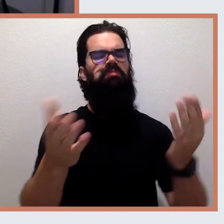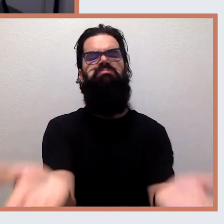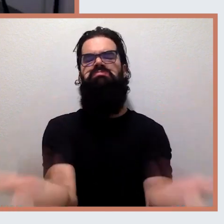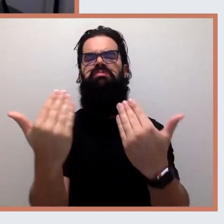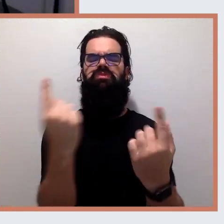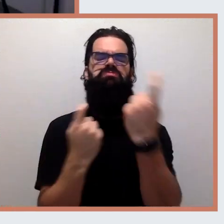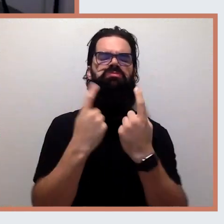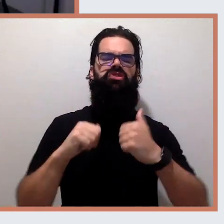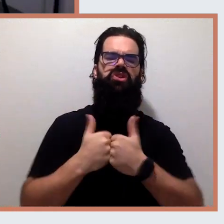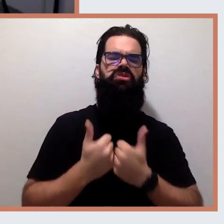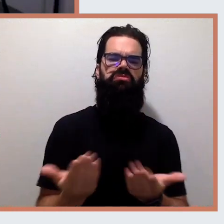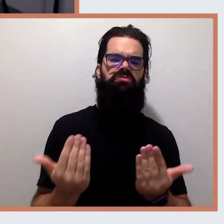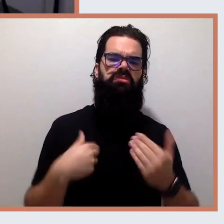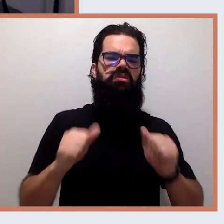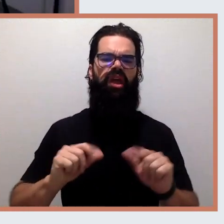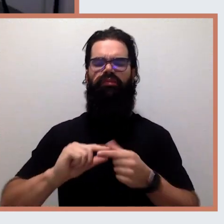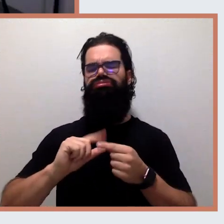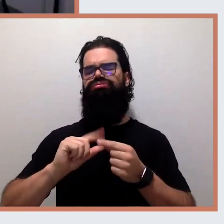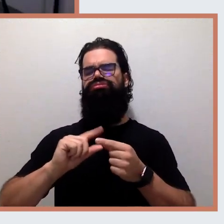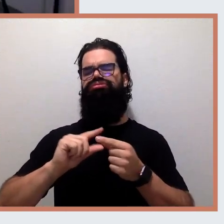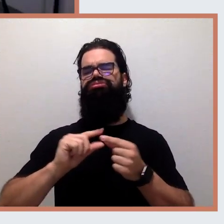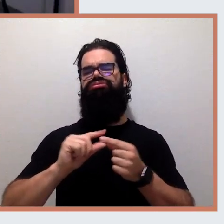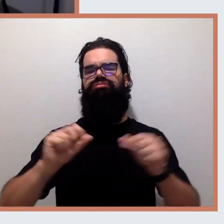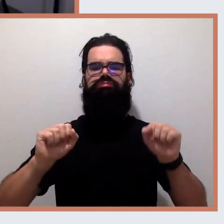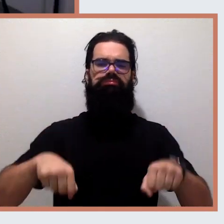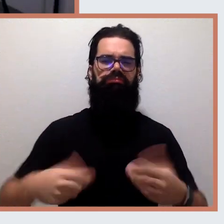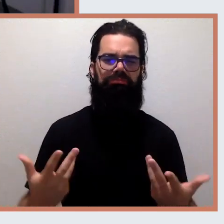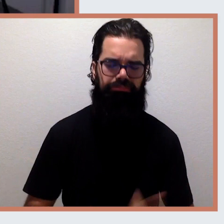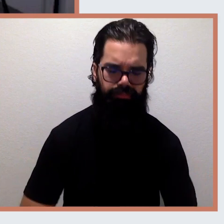but I'm open to any questions you may want to ask cause I can still ramble forever, yeah.